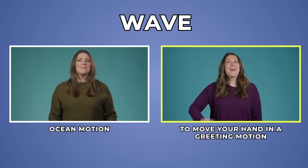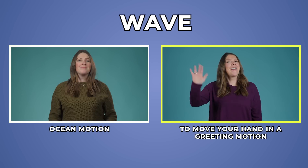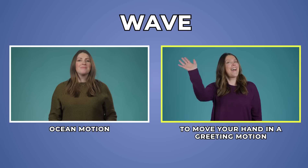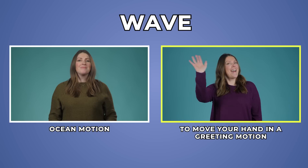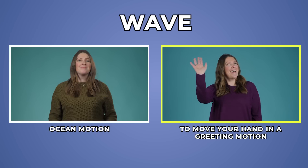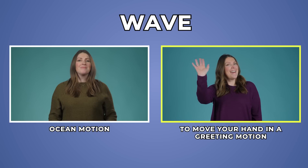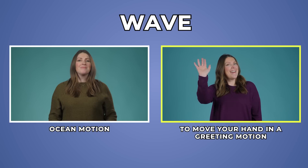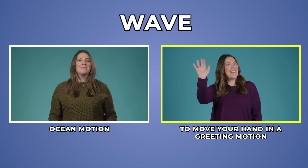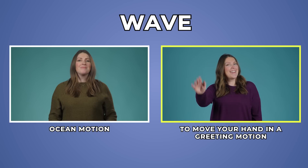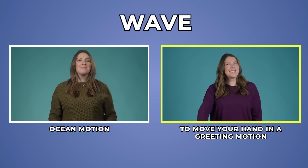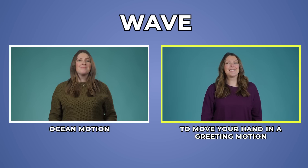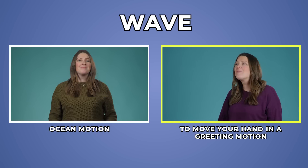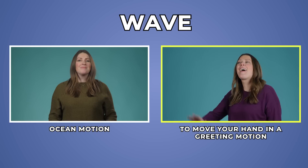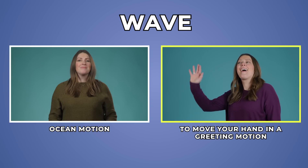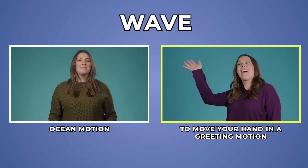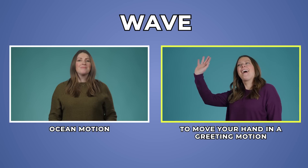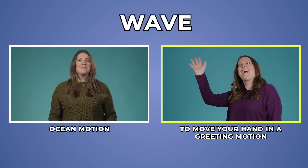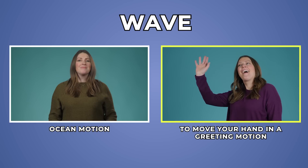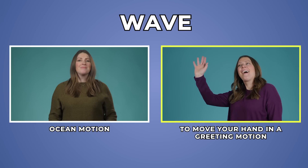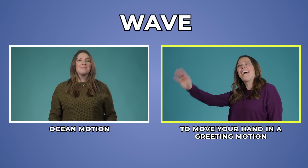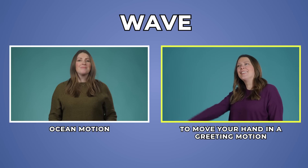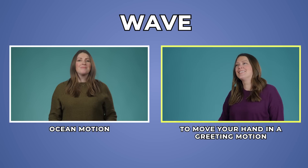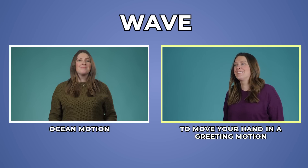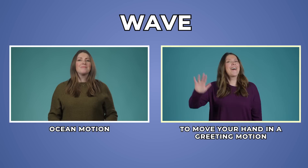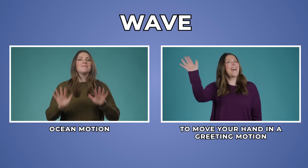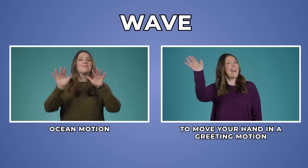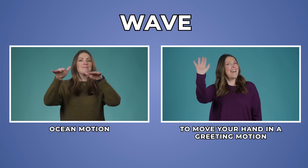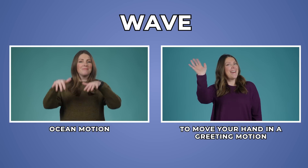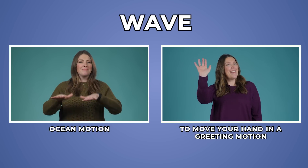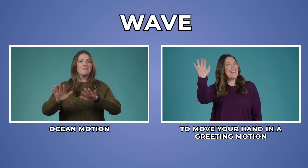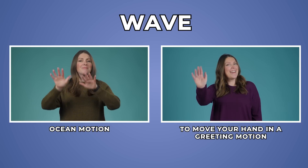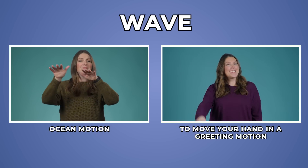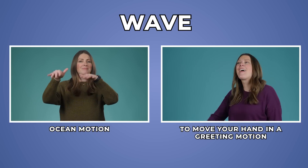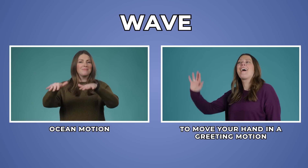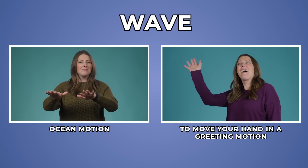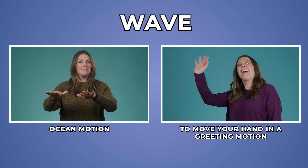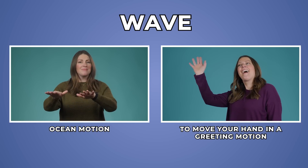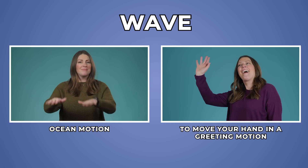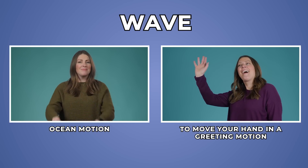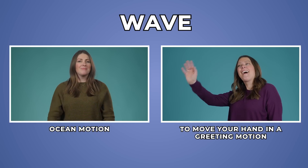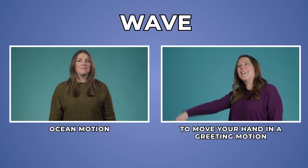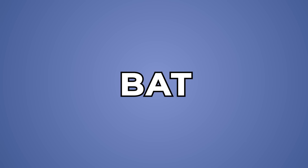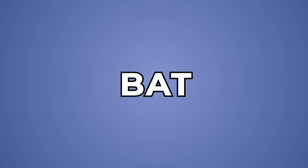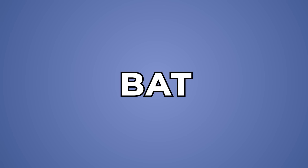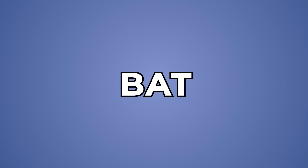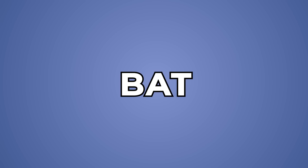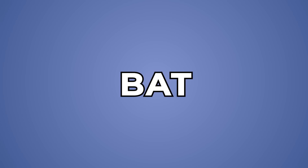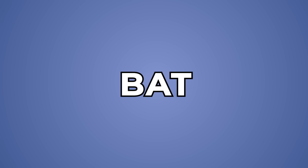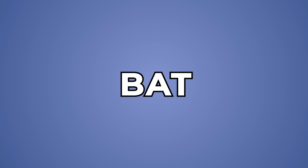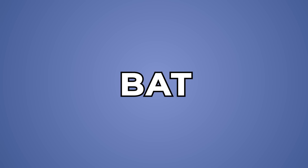To move your hand in greeting. Wave. Bat